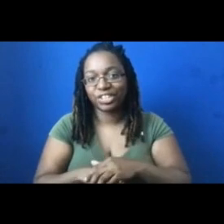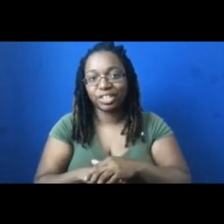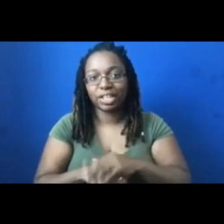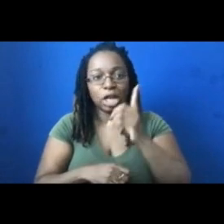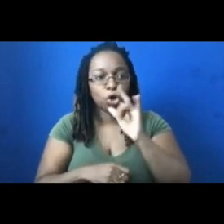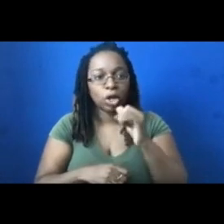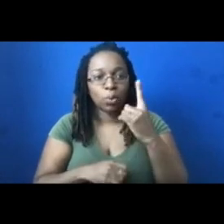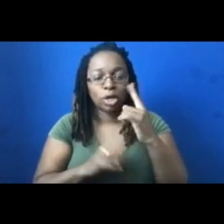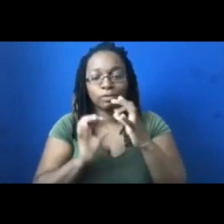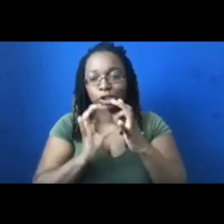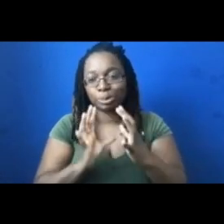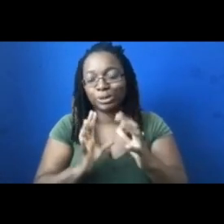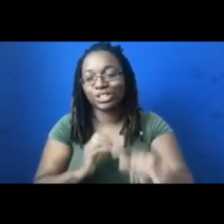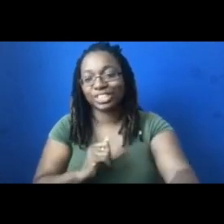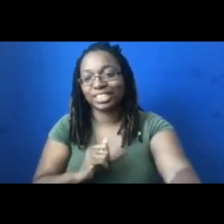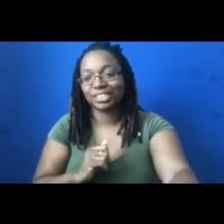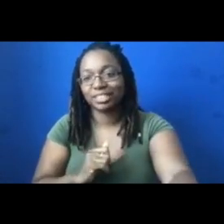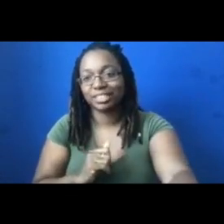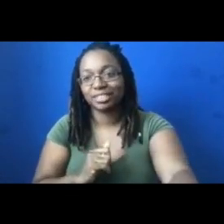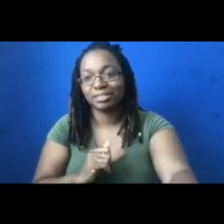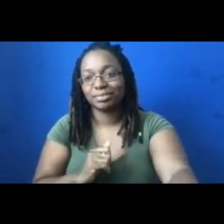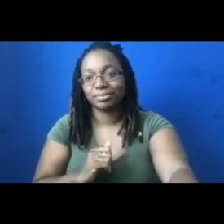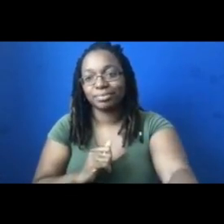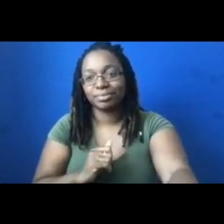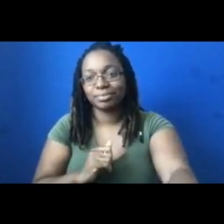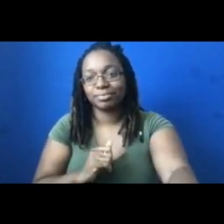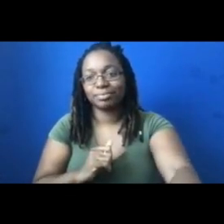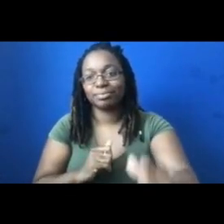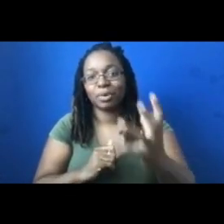interpreters. And I wanted to take a moment to thank Miss